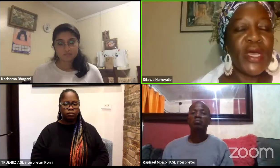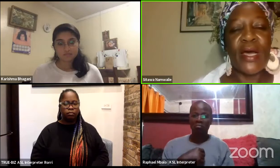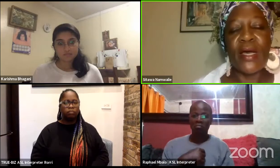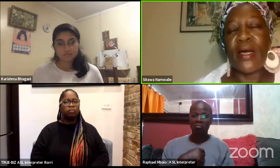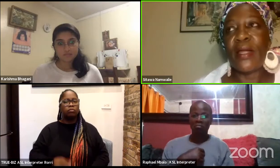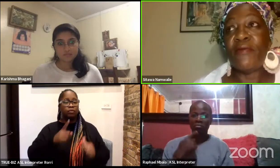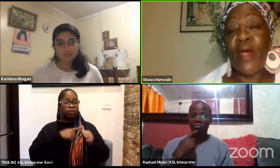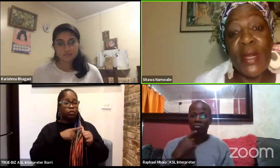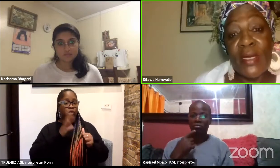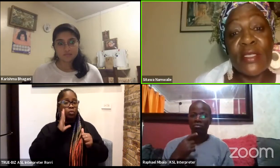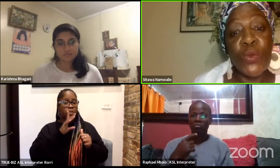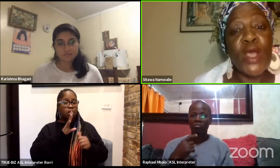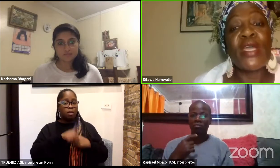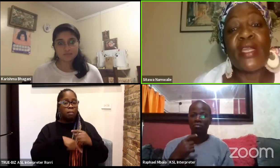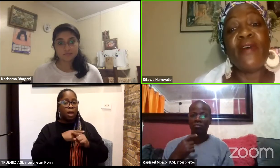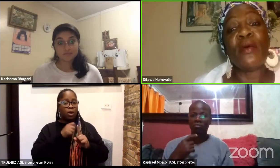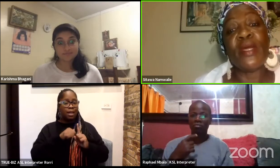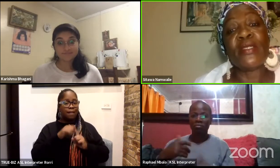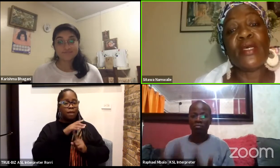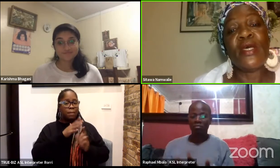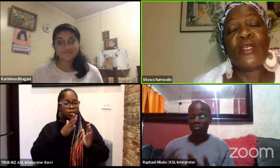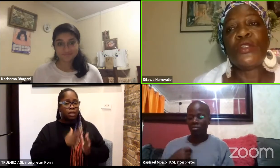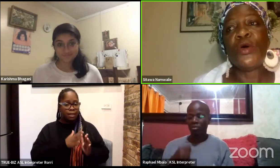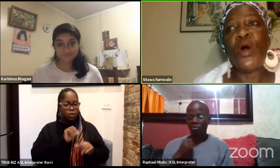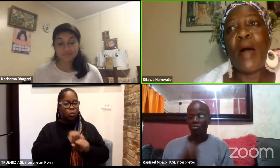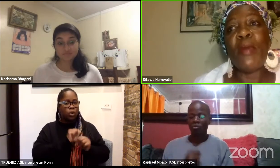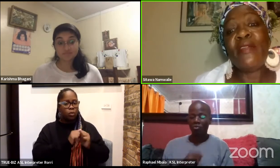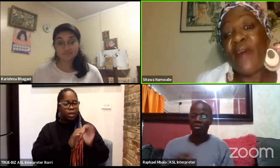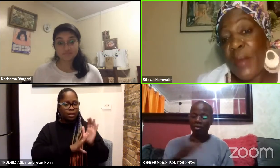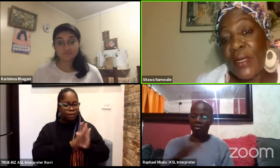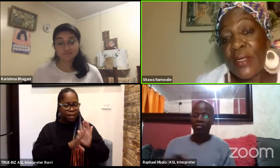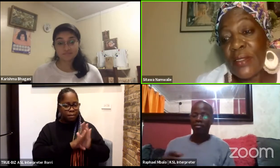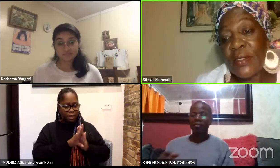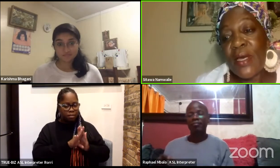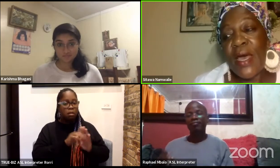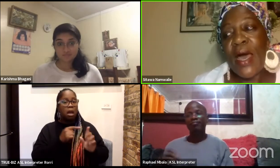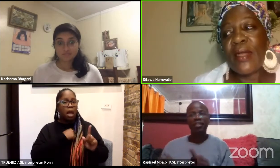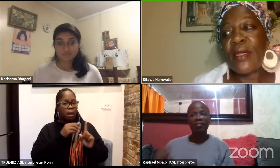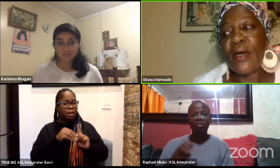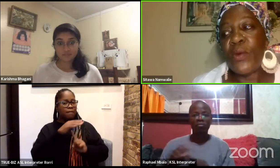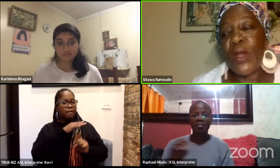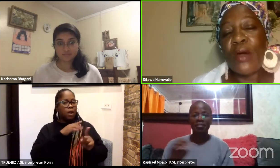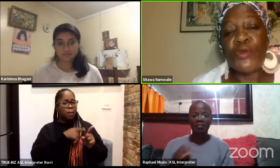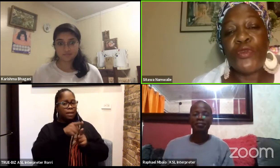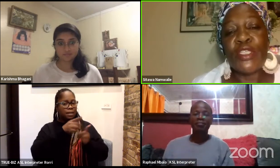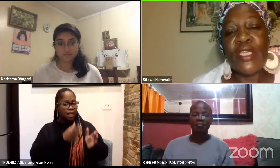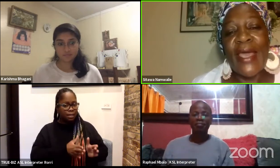being a an environmentalist and working in development. So I'm an environmentalist and when I was 14...